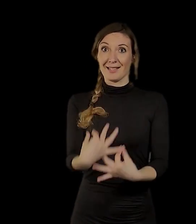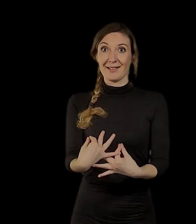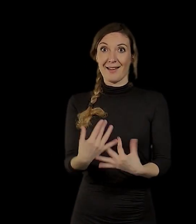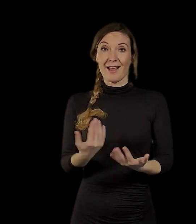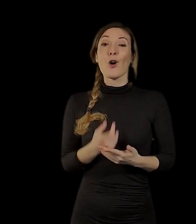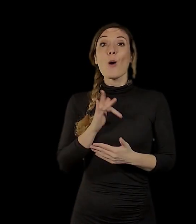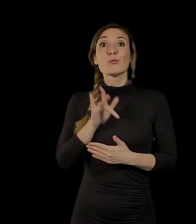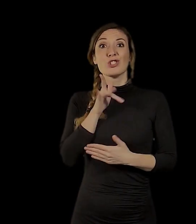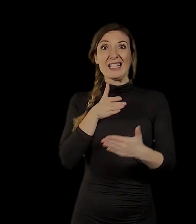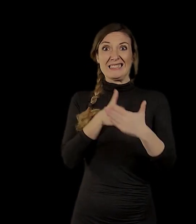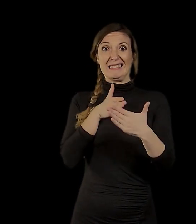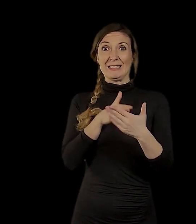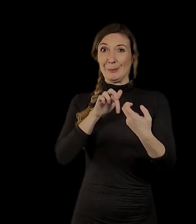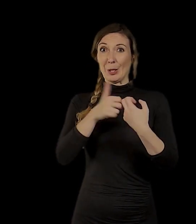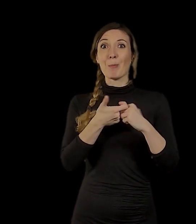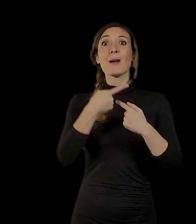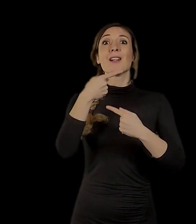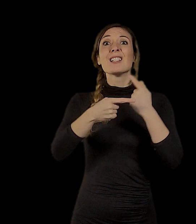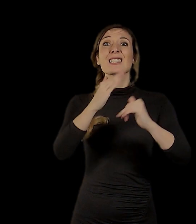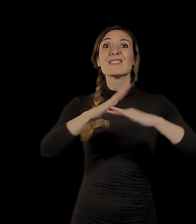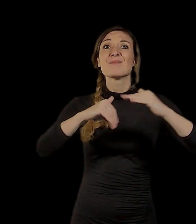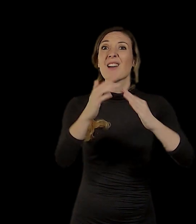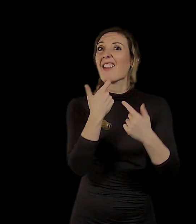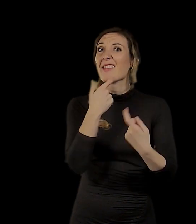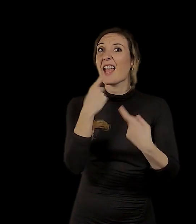Community. Something has already been said about the material